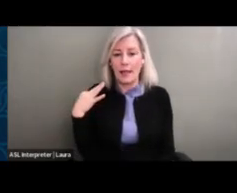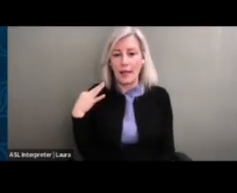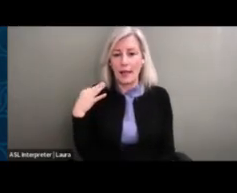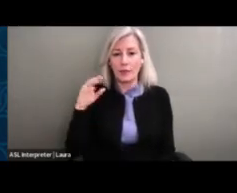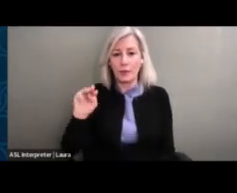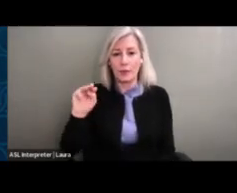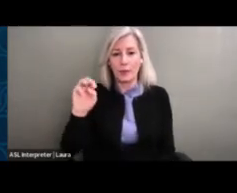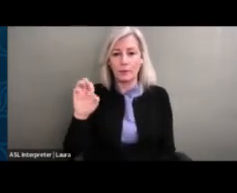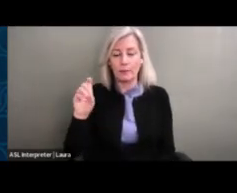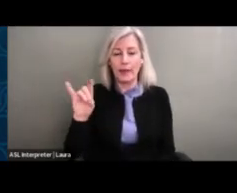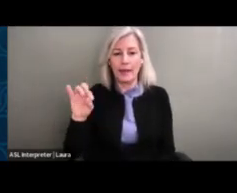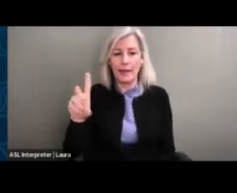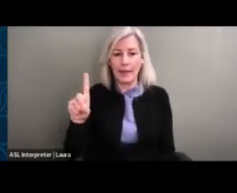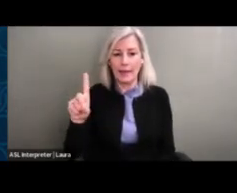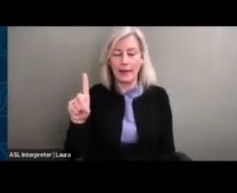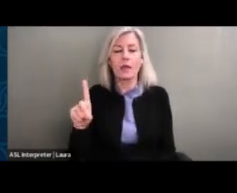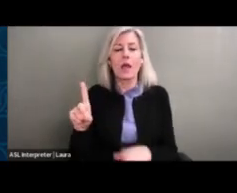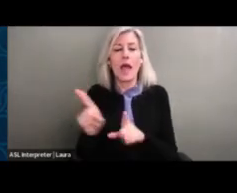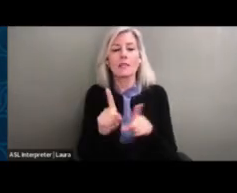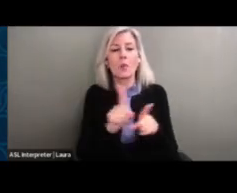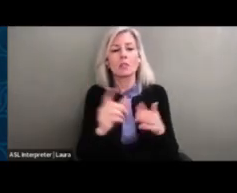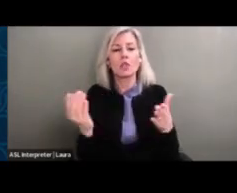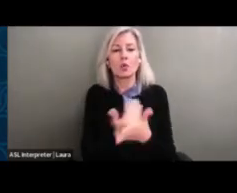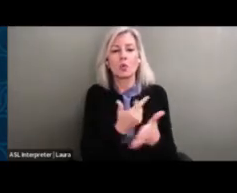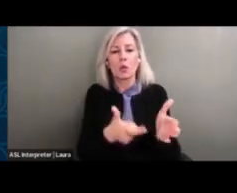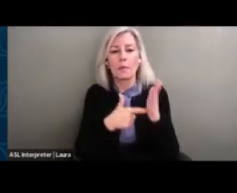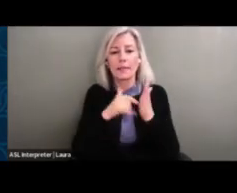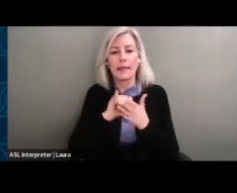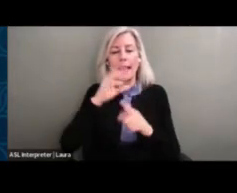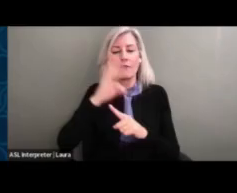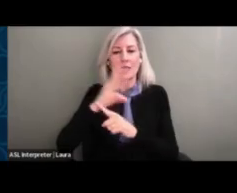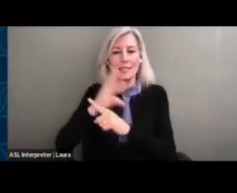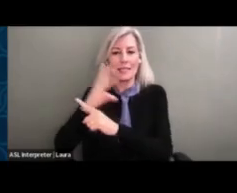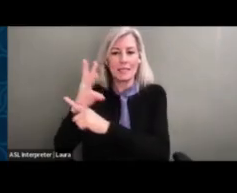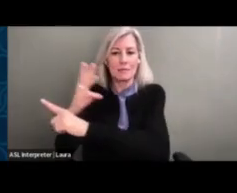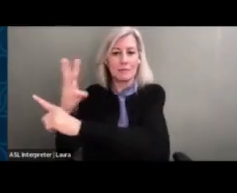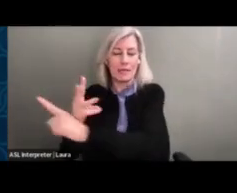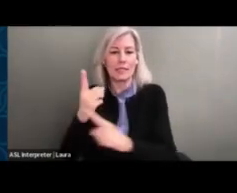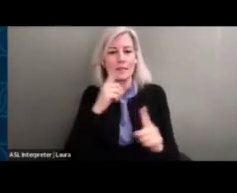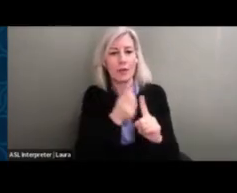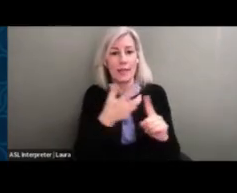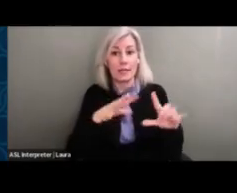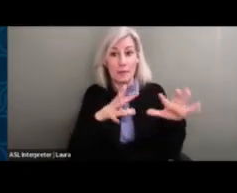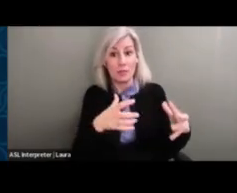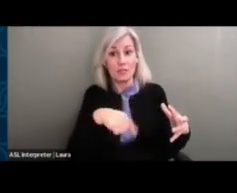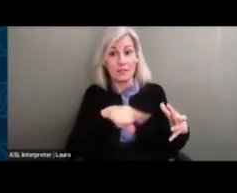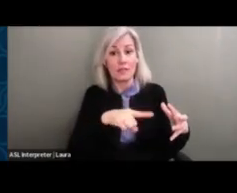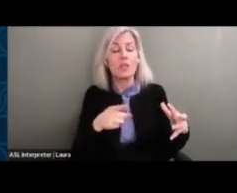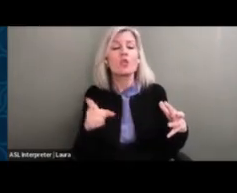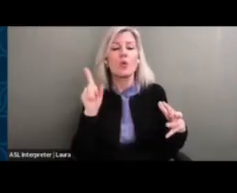Again, you have to prove that you meet this when you apply to Medicaid as well as there are new requirements